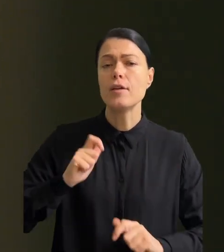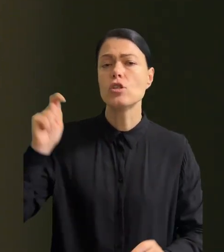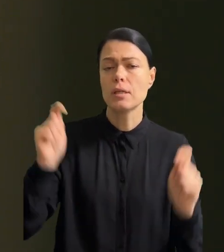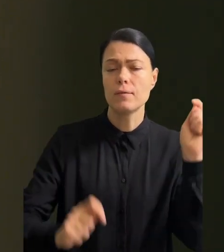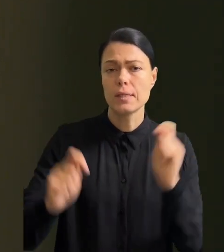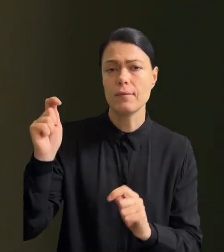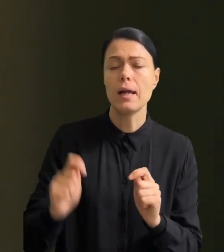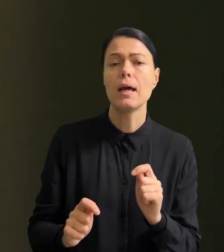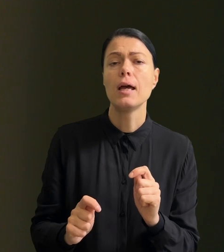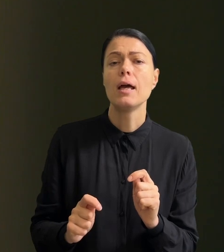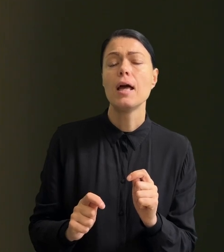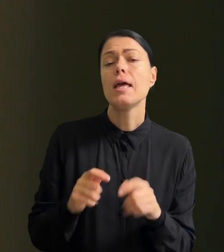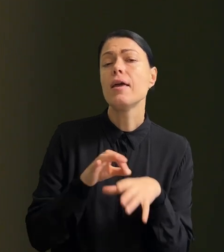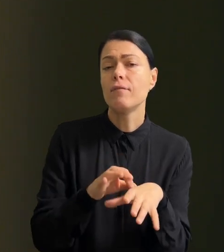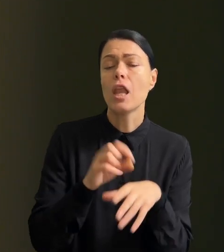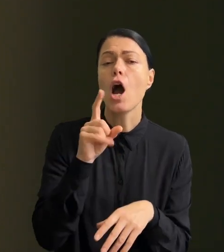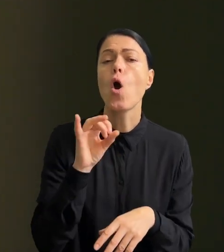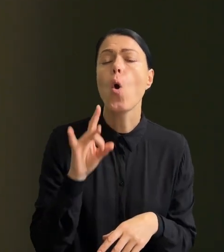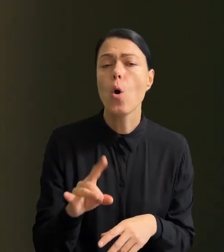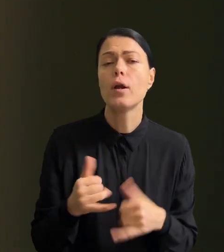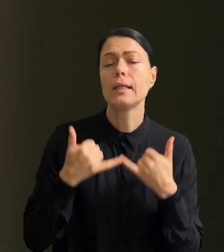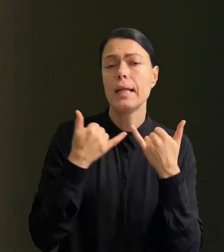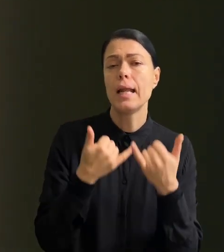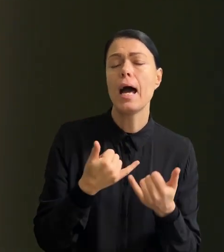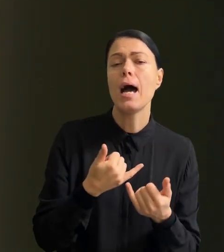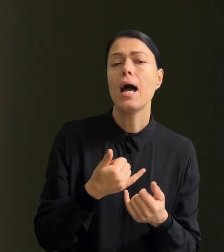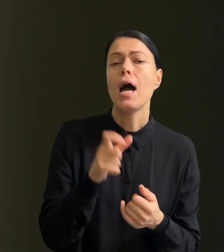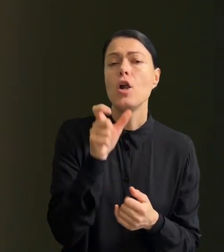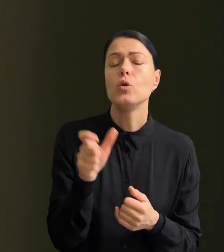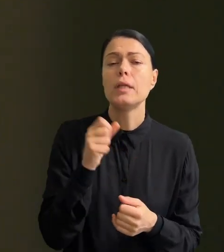and led a choir for older people.